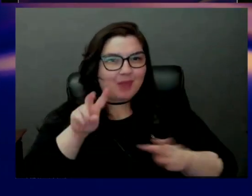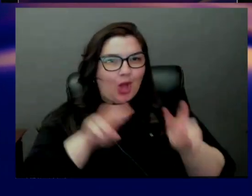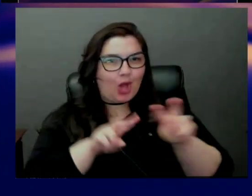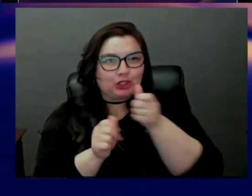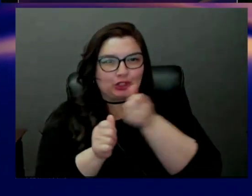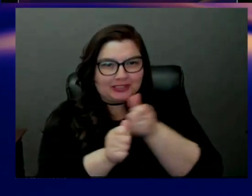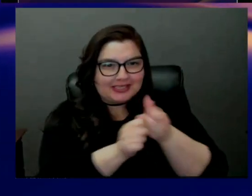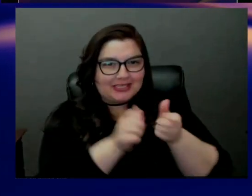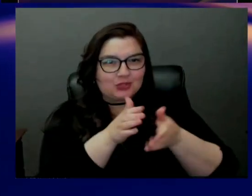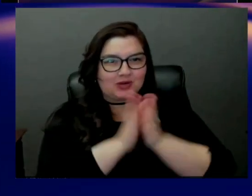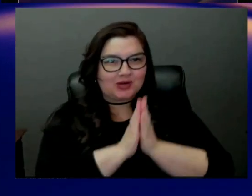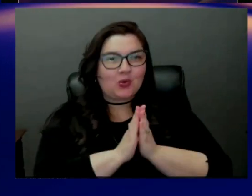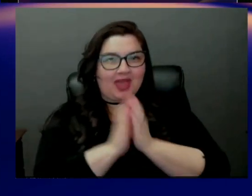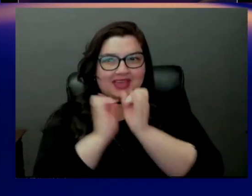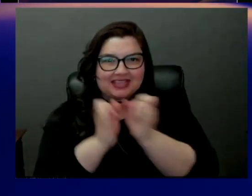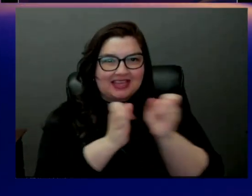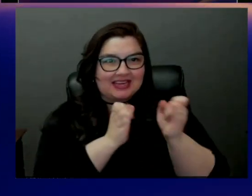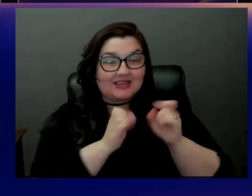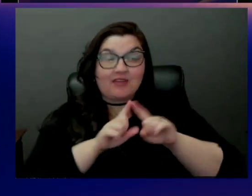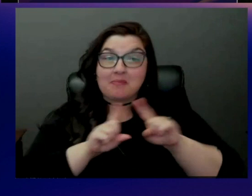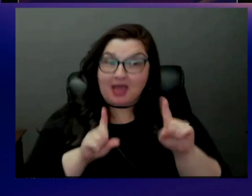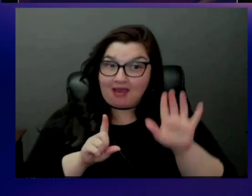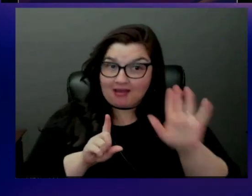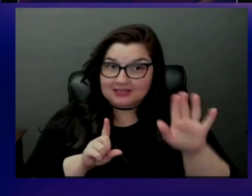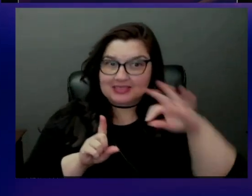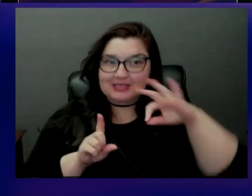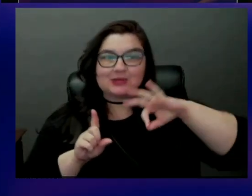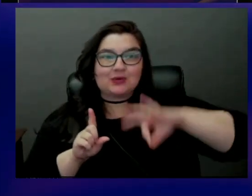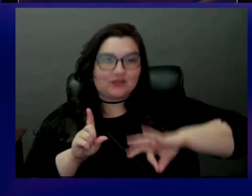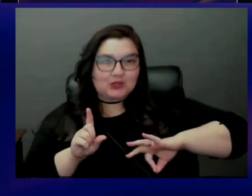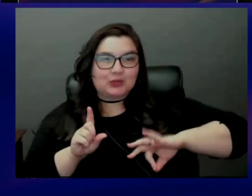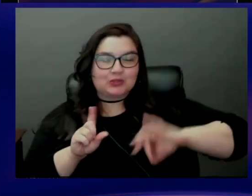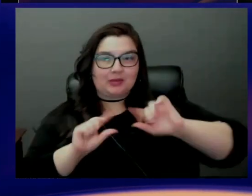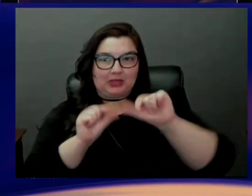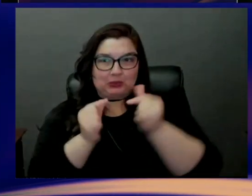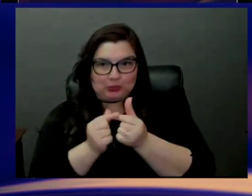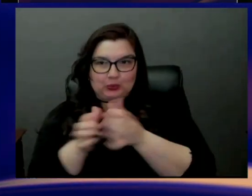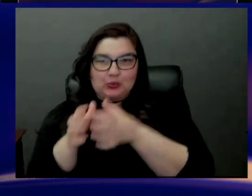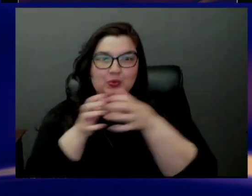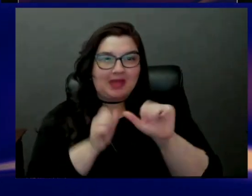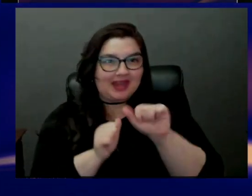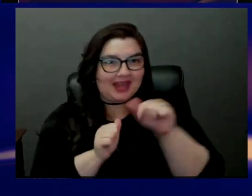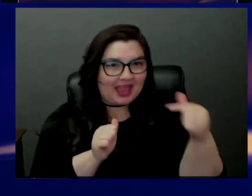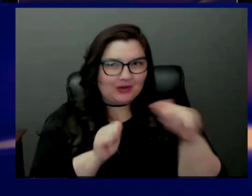But it's super useful to know that as a group or as an aggregate, how do they perform?